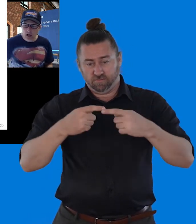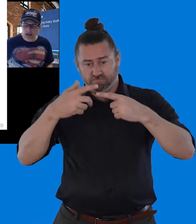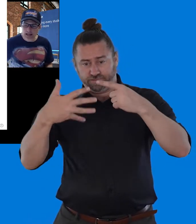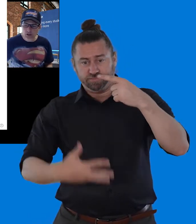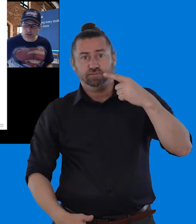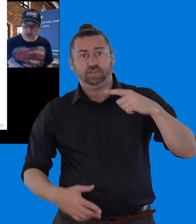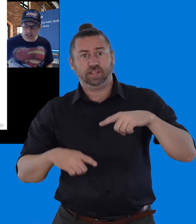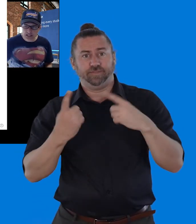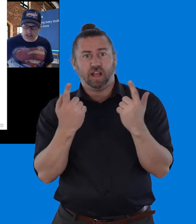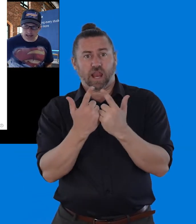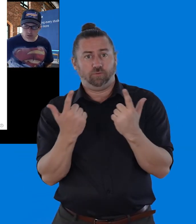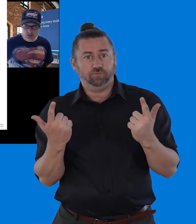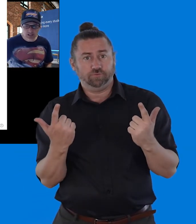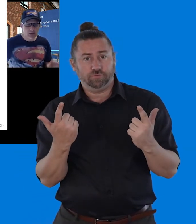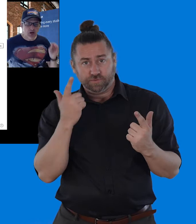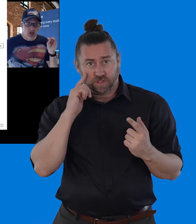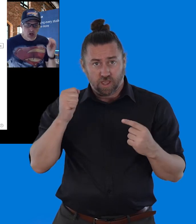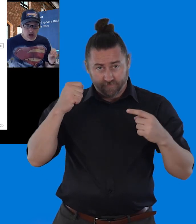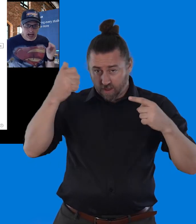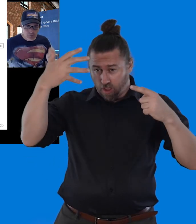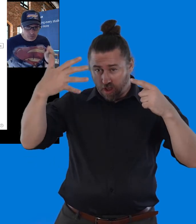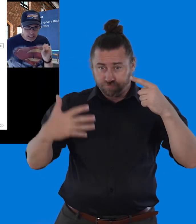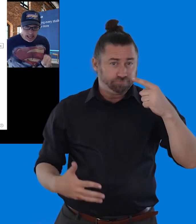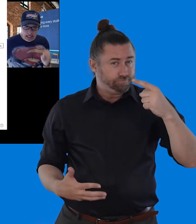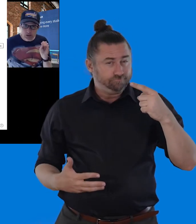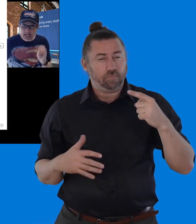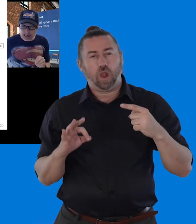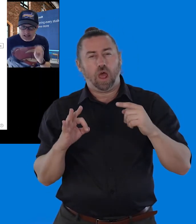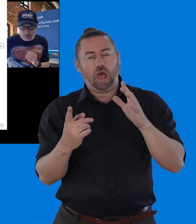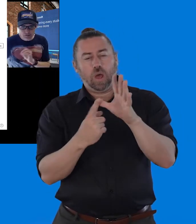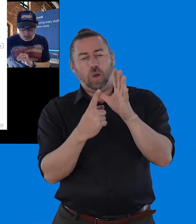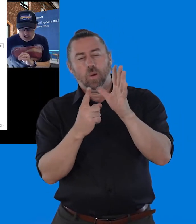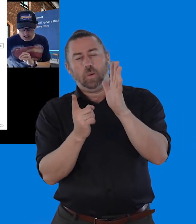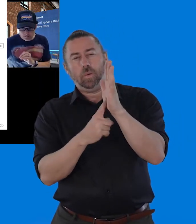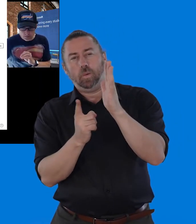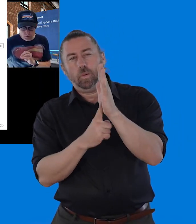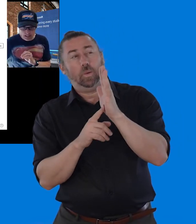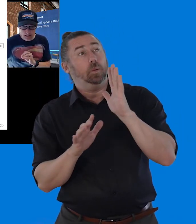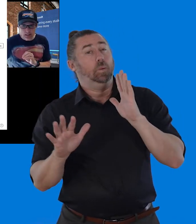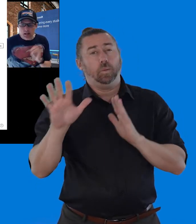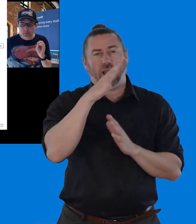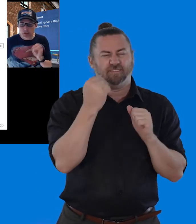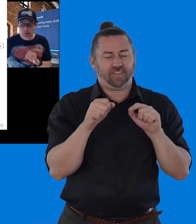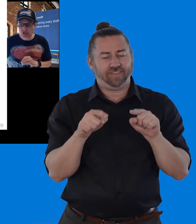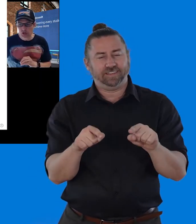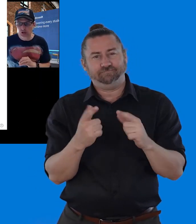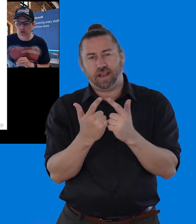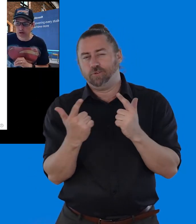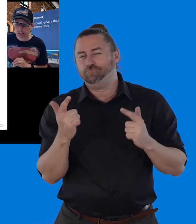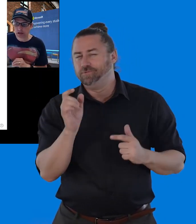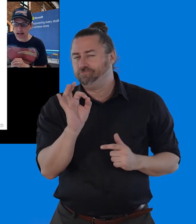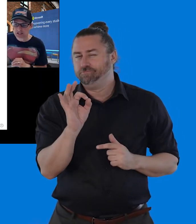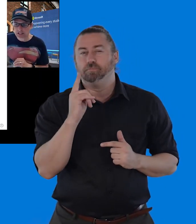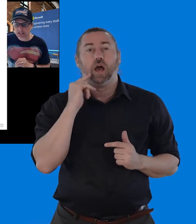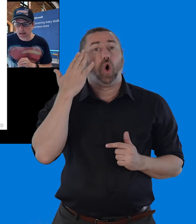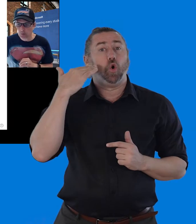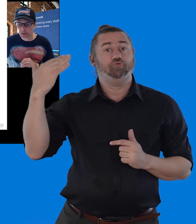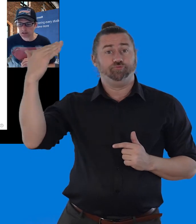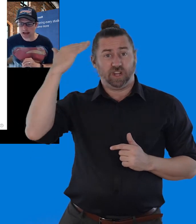And you can see these languages here. Not every language has every feature. OK, but I'm gonna show you Korean as an example because